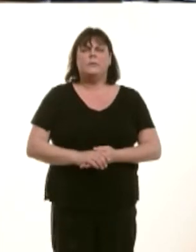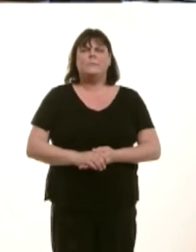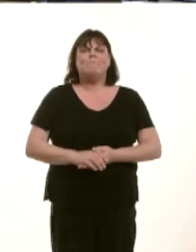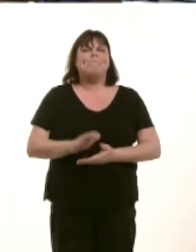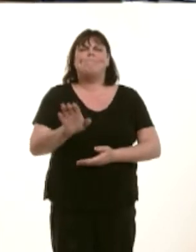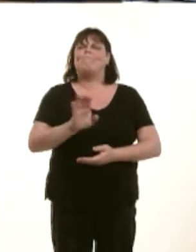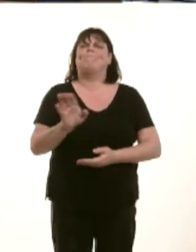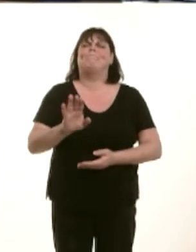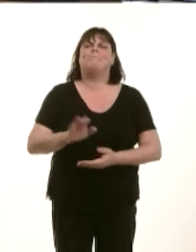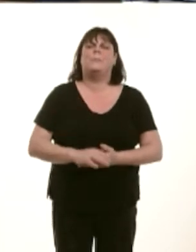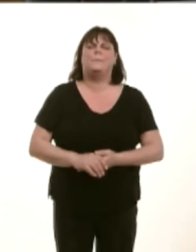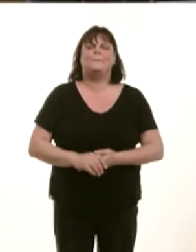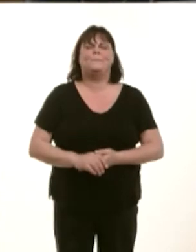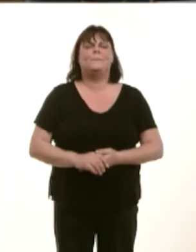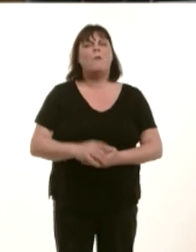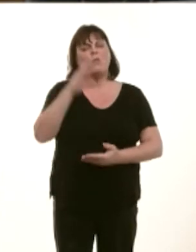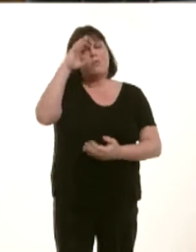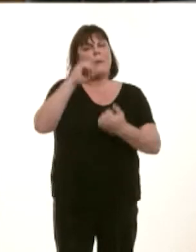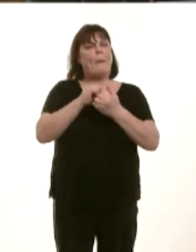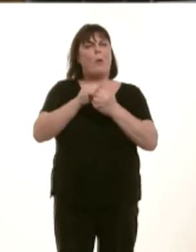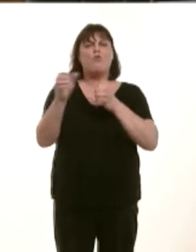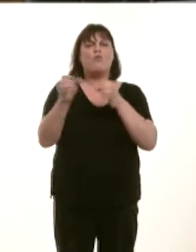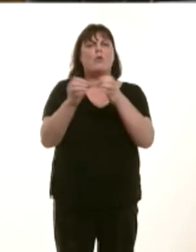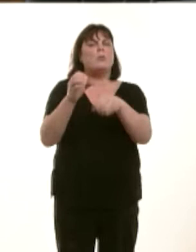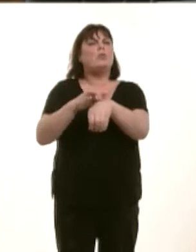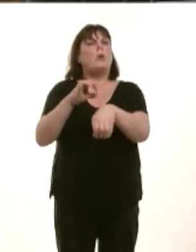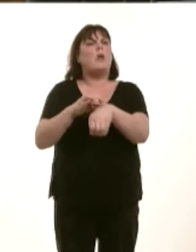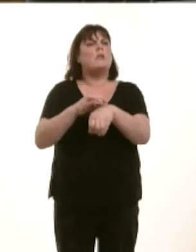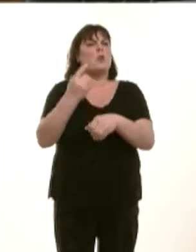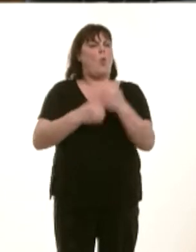of course, that when we look at doctor recruitment, itís a world market not a Welsh market. You